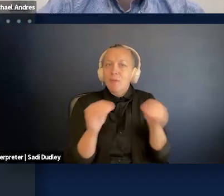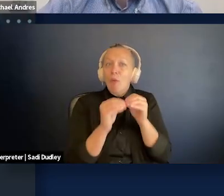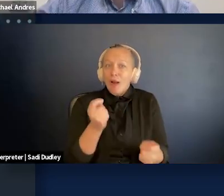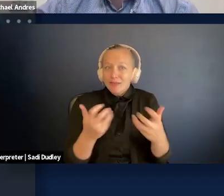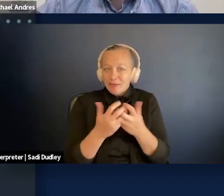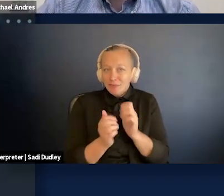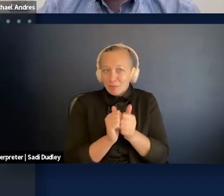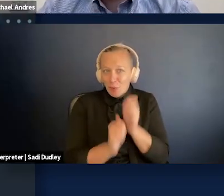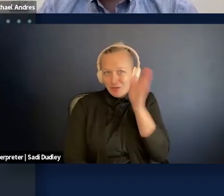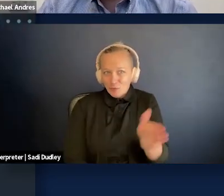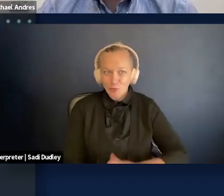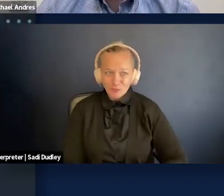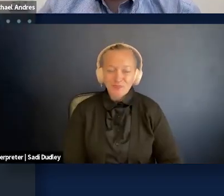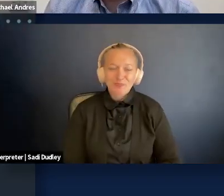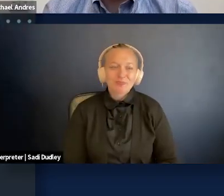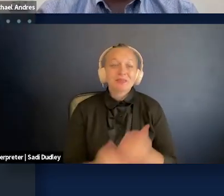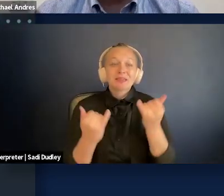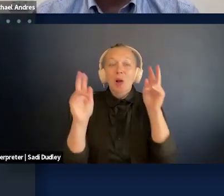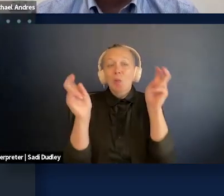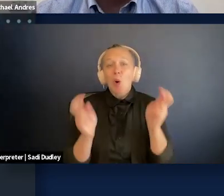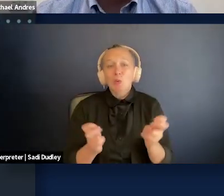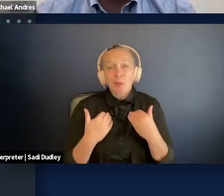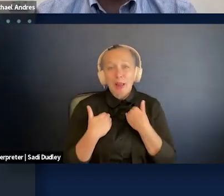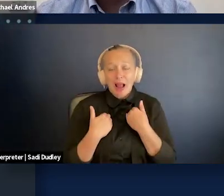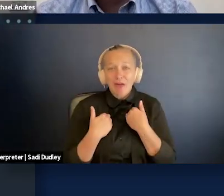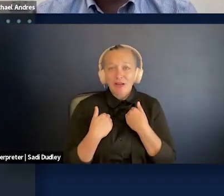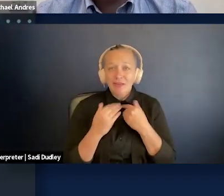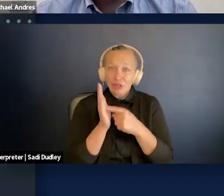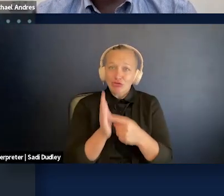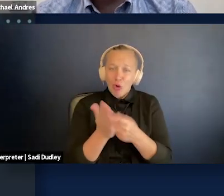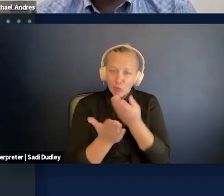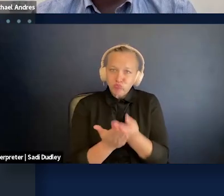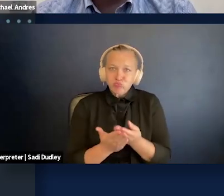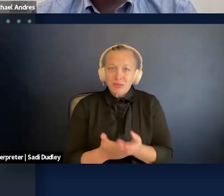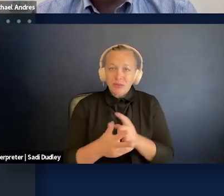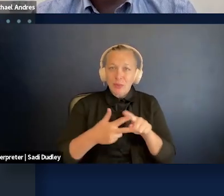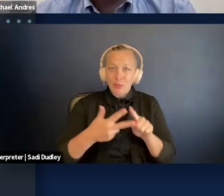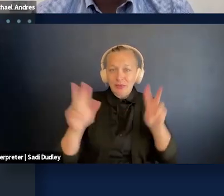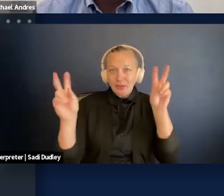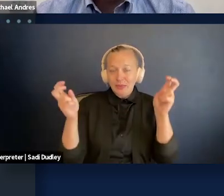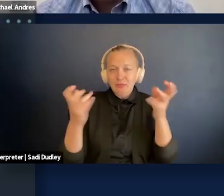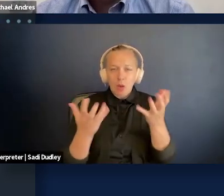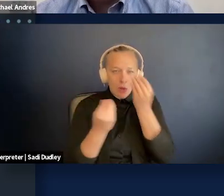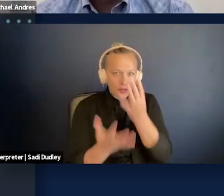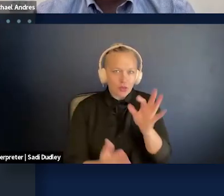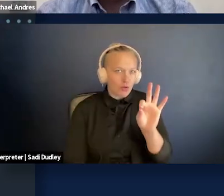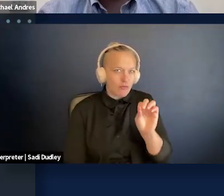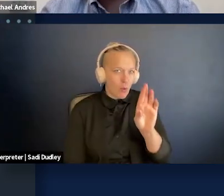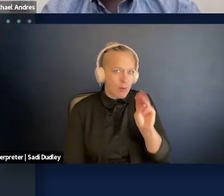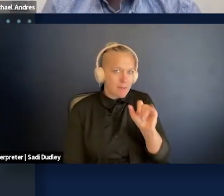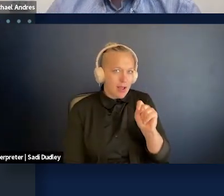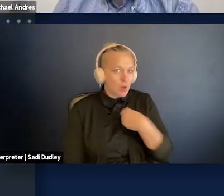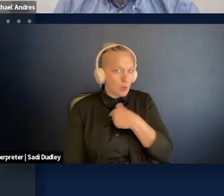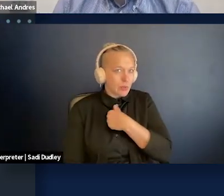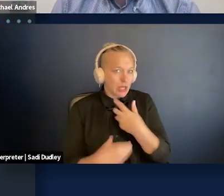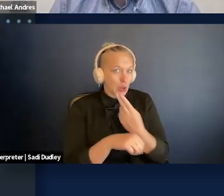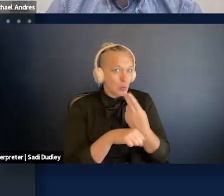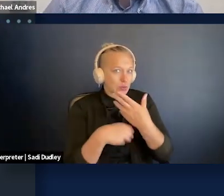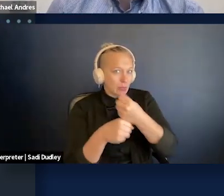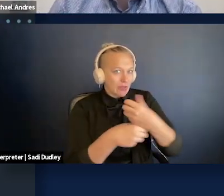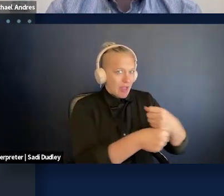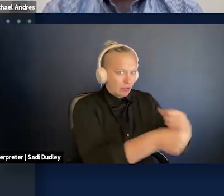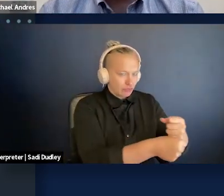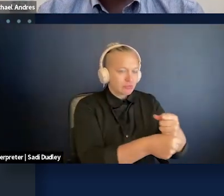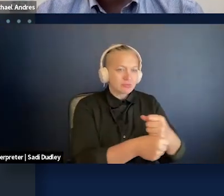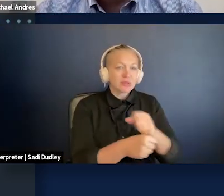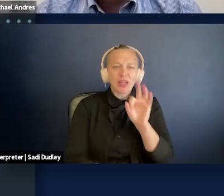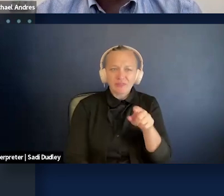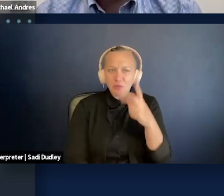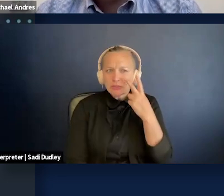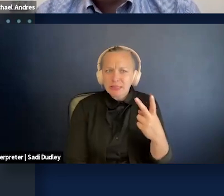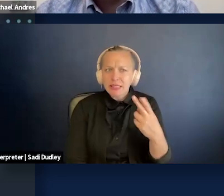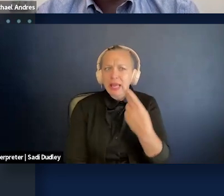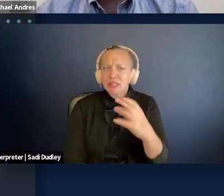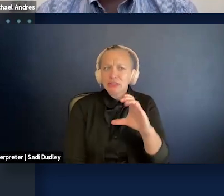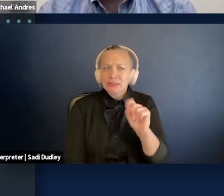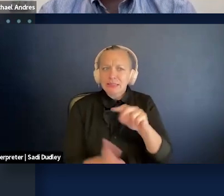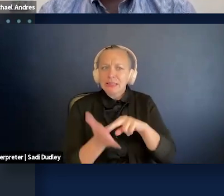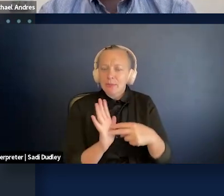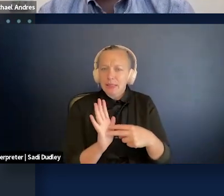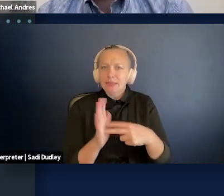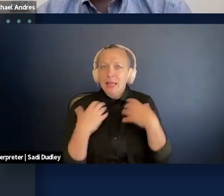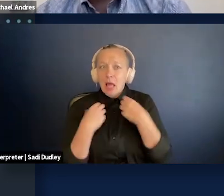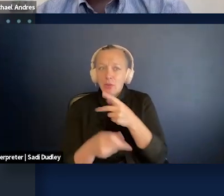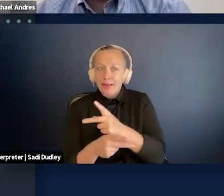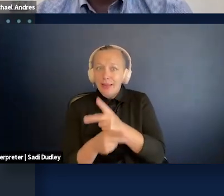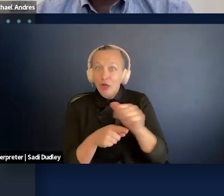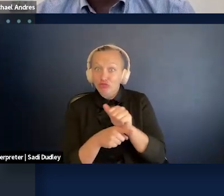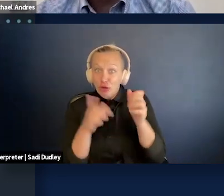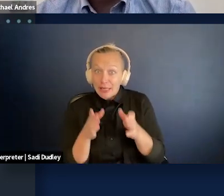So before jumping into some of our quotes that, uh, reflect each of these themes, I just want to make a quick, uh, like, formatting note. So, we use several abbreviations on the slides listed under the quotes, um, so when you see HCT, that is referring to a healthcare trainee.